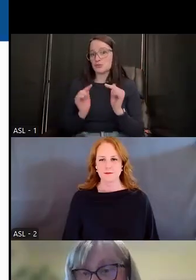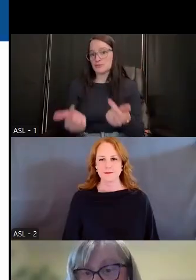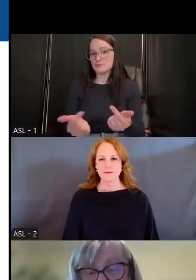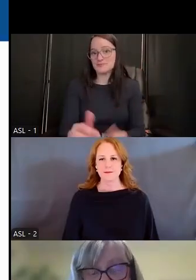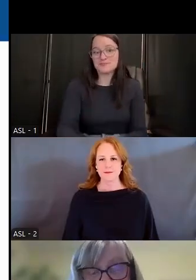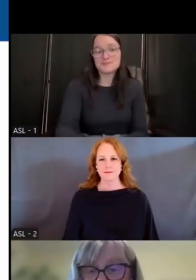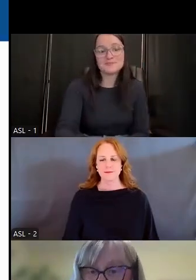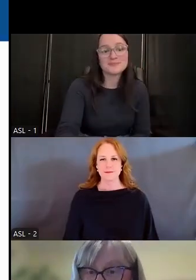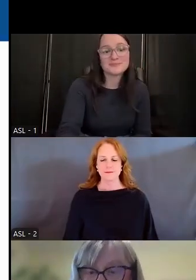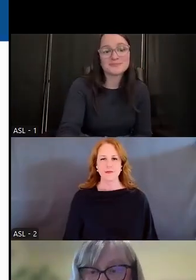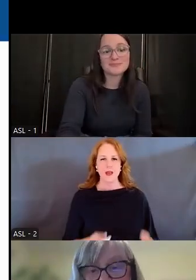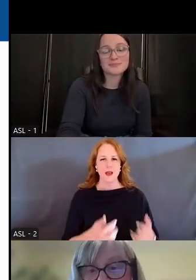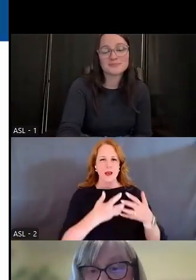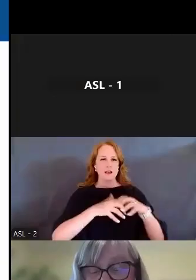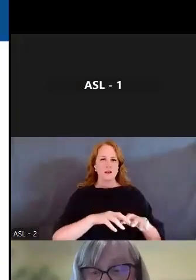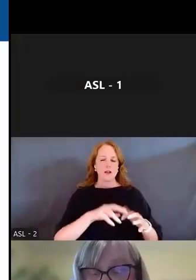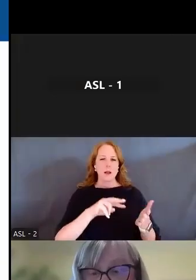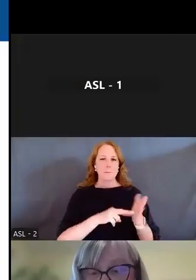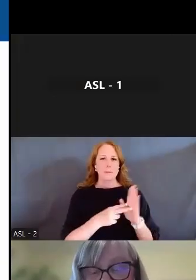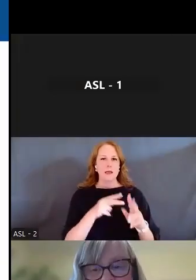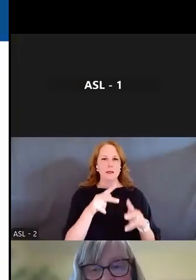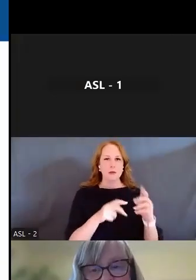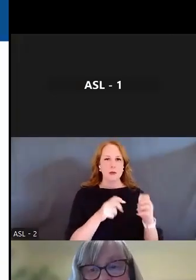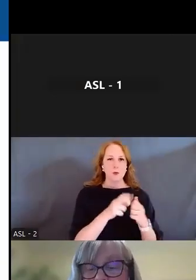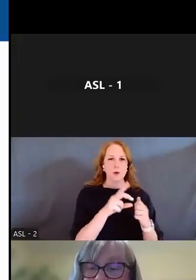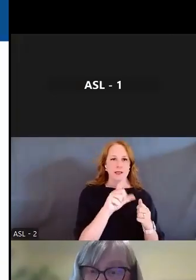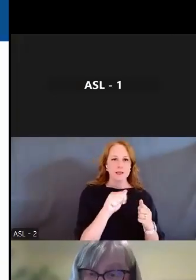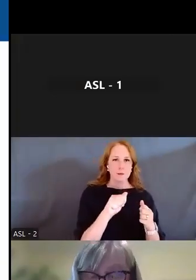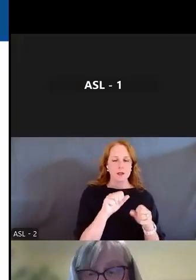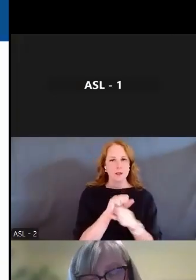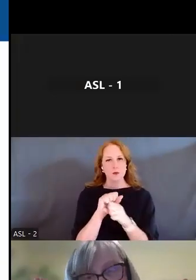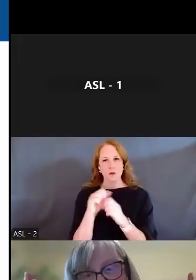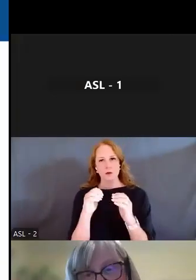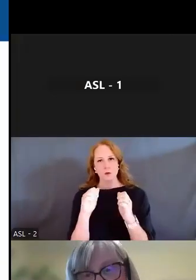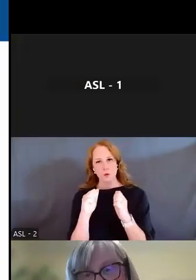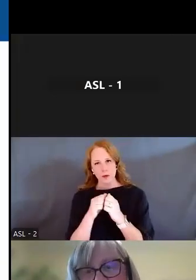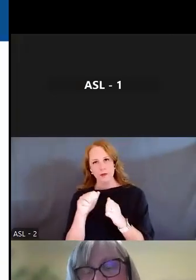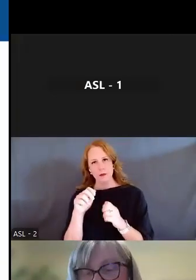folks are working alongside non-disabled peers. Um that has a great influence on the culture of